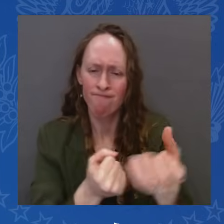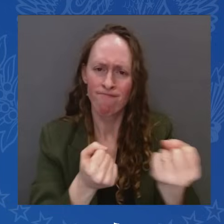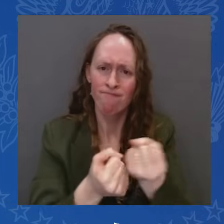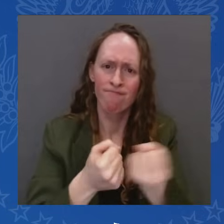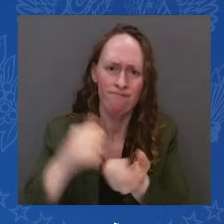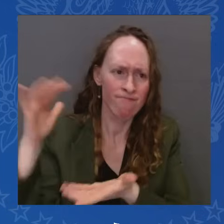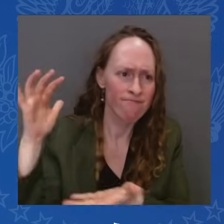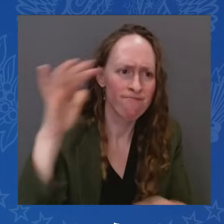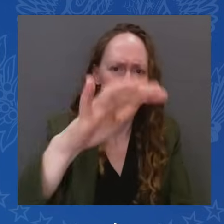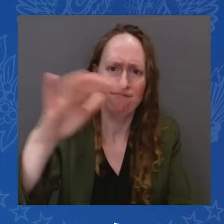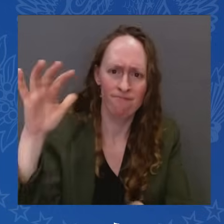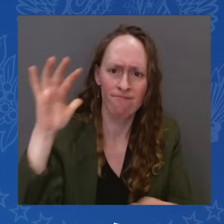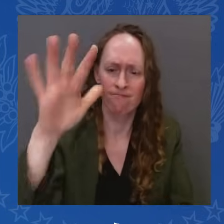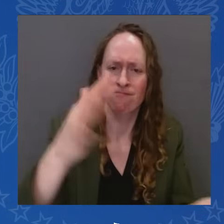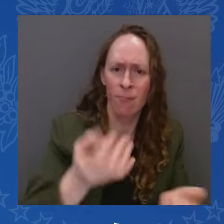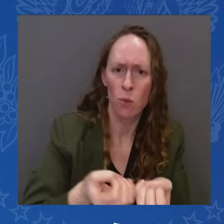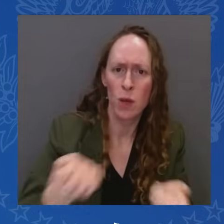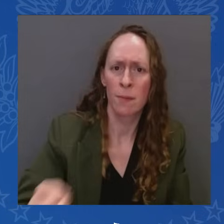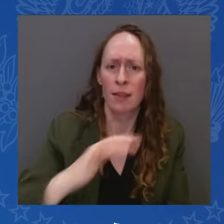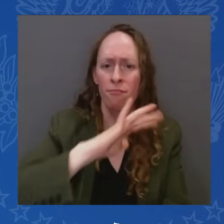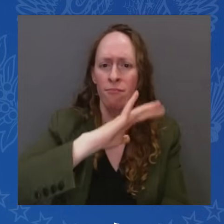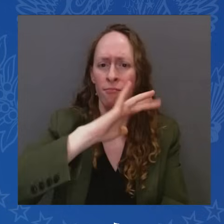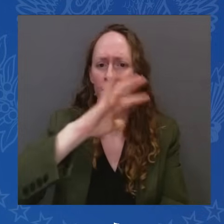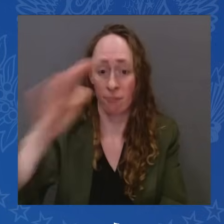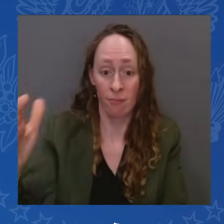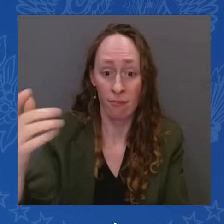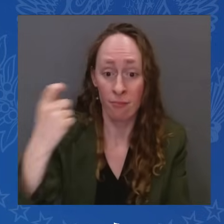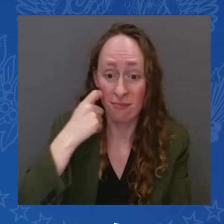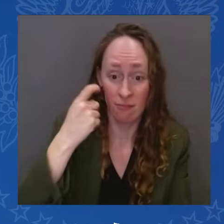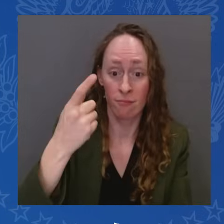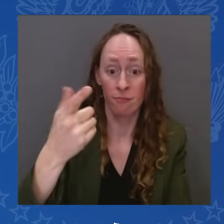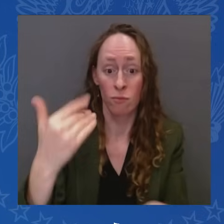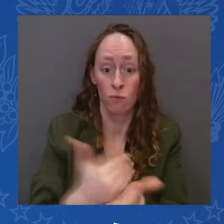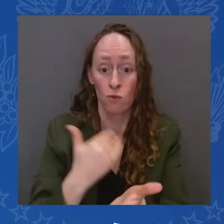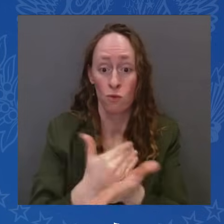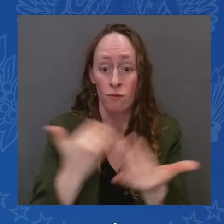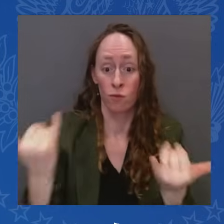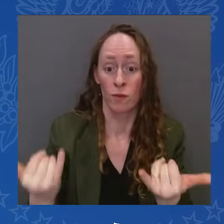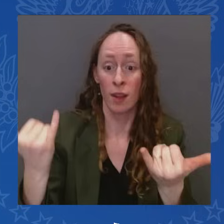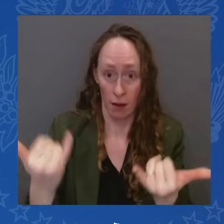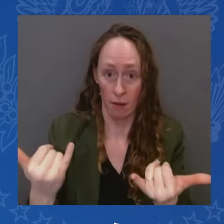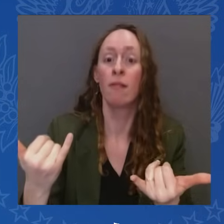in a critical needed equipment: additional air-defense interceptors, artillery, and ammunition.